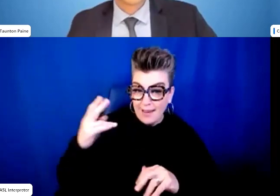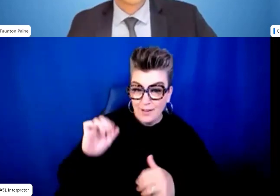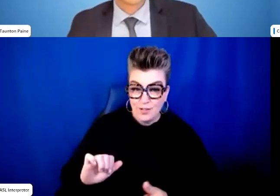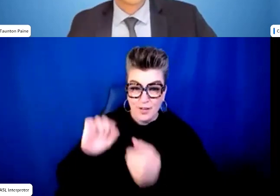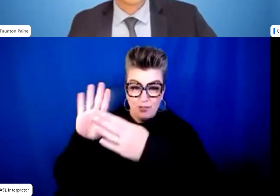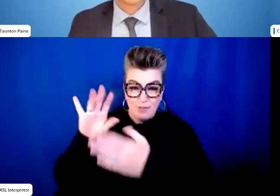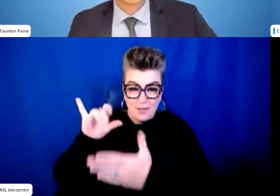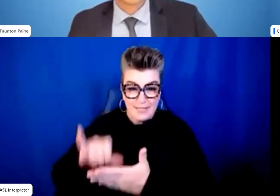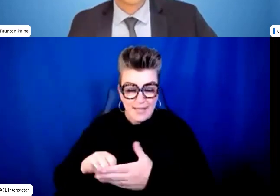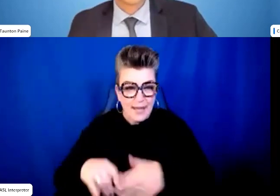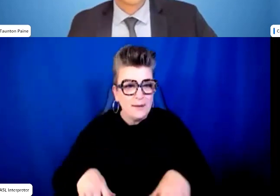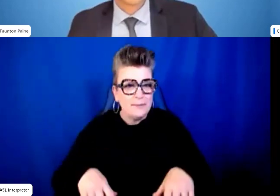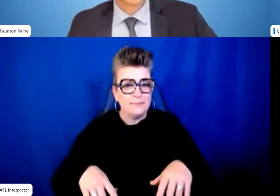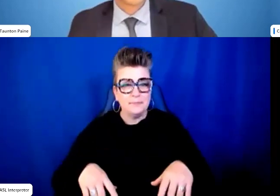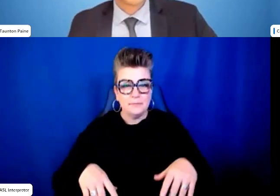Let's see. Cindy, would you like to start?